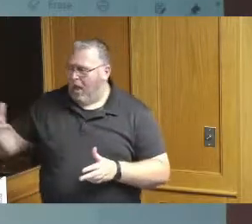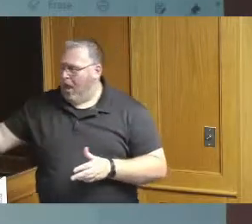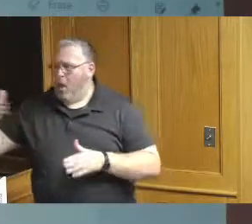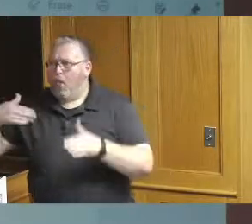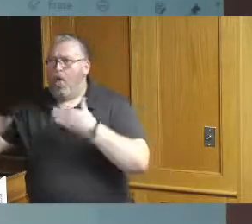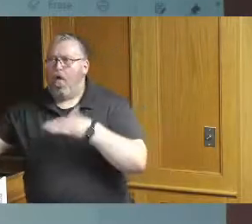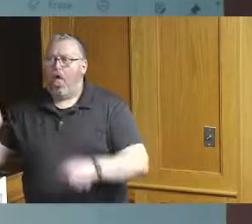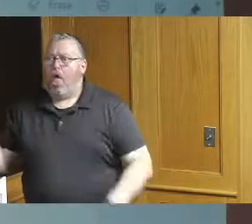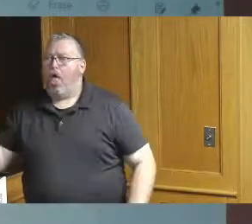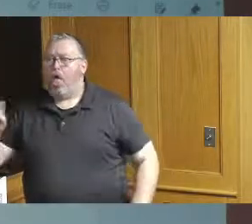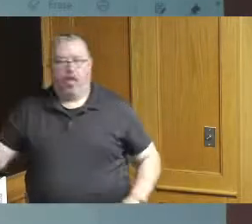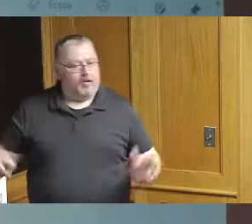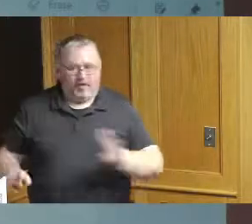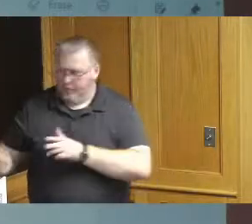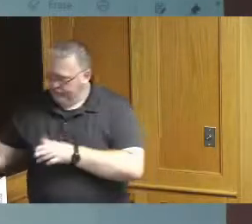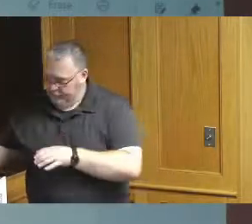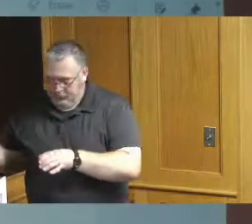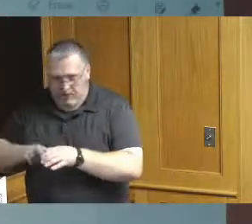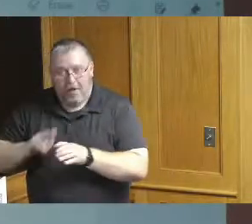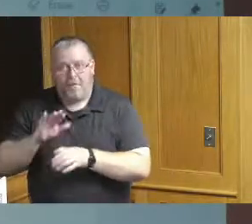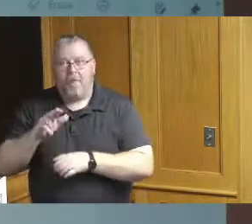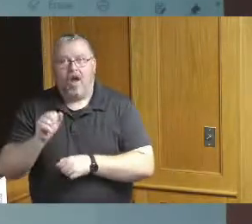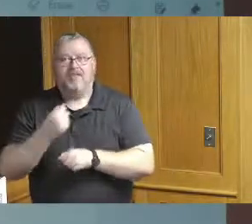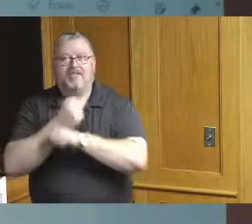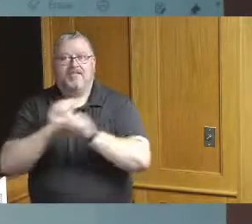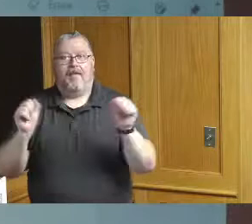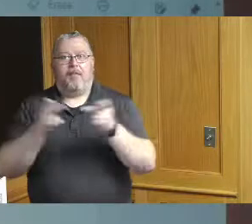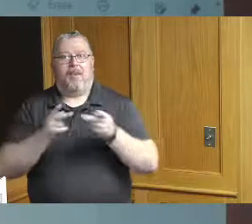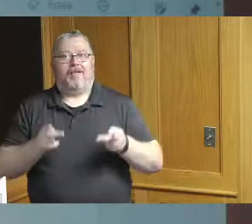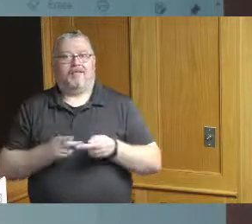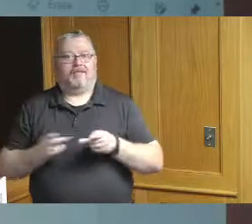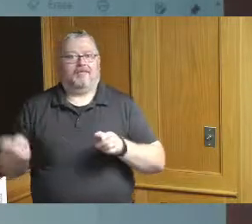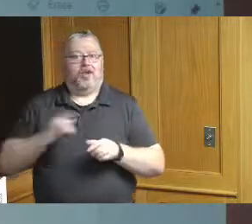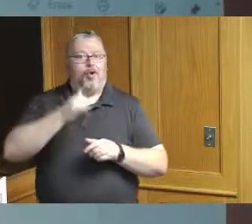of the road they bring them on our buses our buses are safe places they call the police our